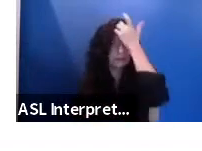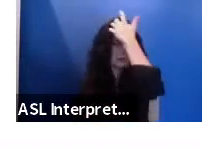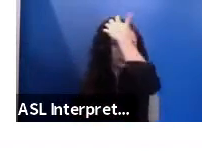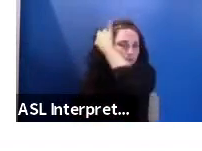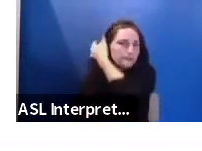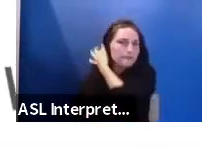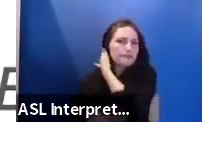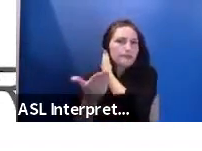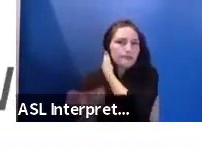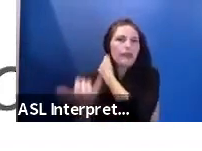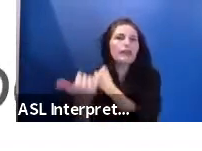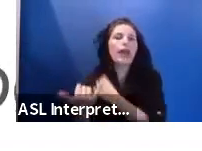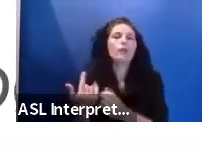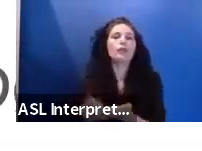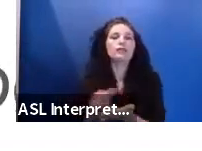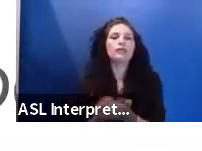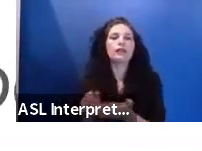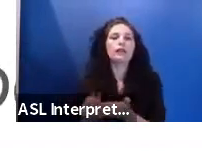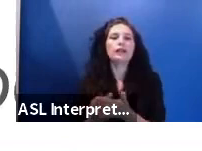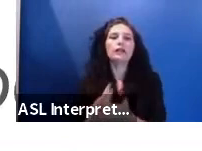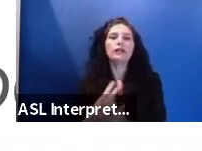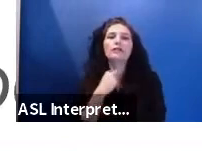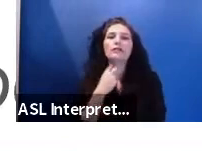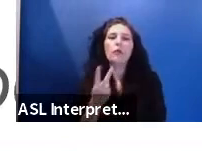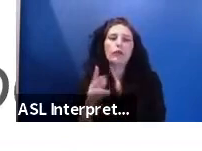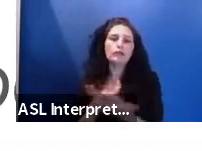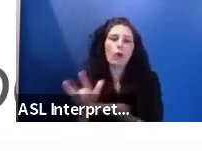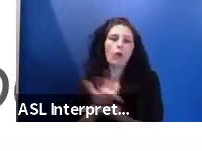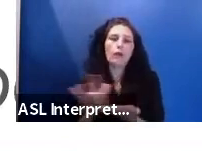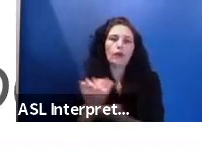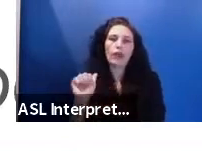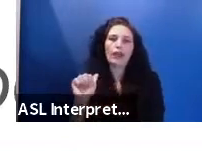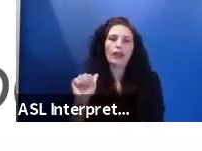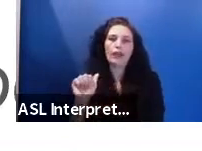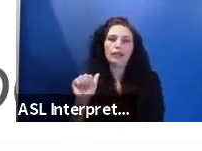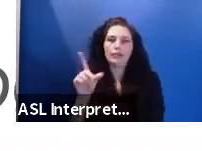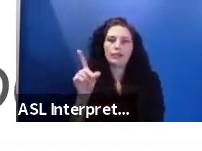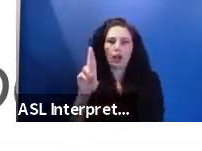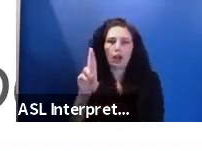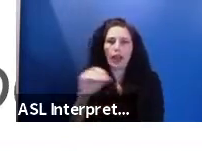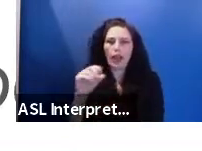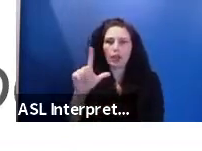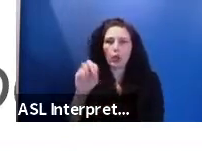So now let's talk for a moment about voiceover, ADR, and looping protocols, of which there's a specific section in the Return to Work Agreement.